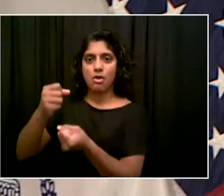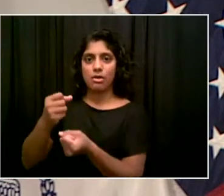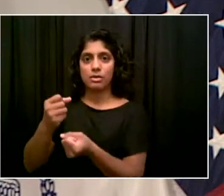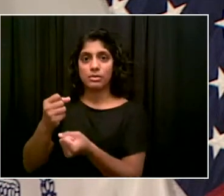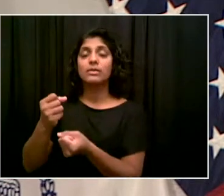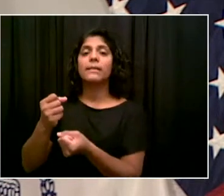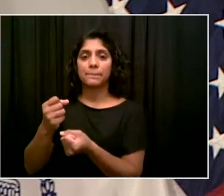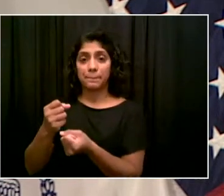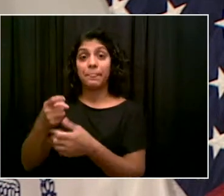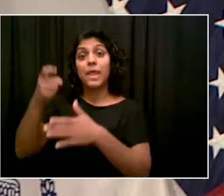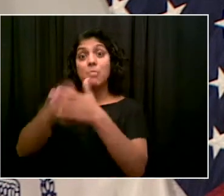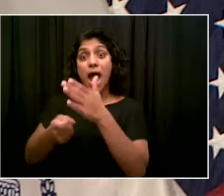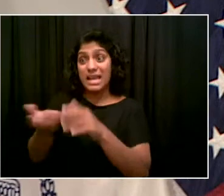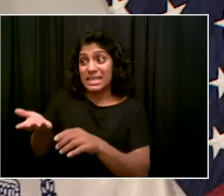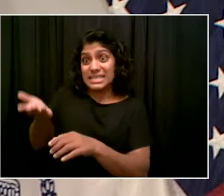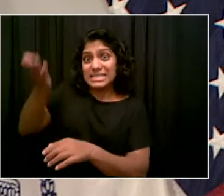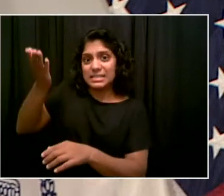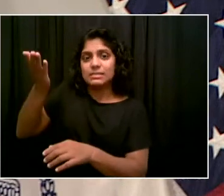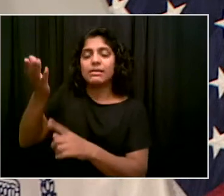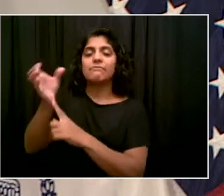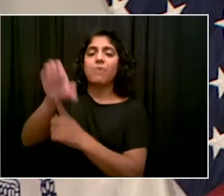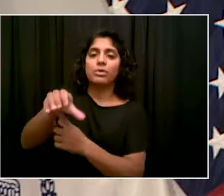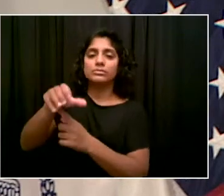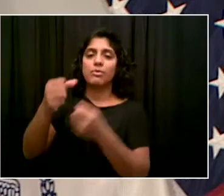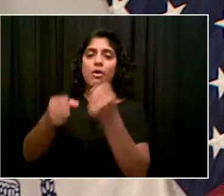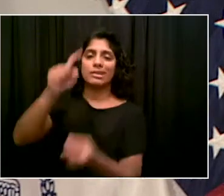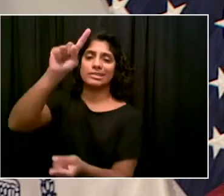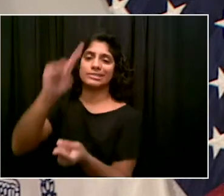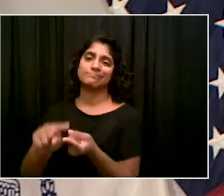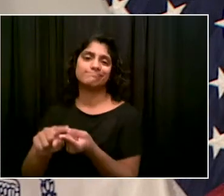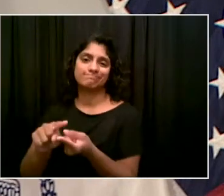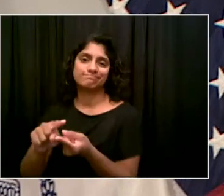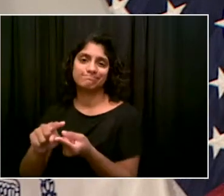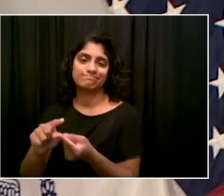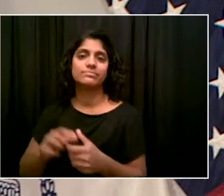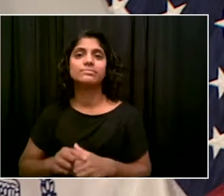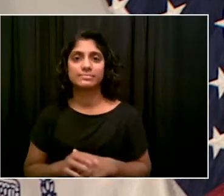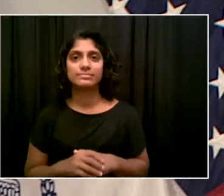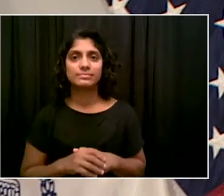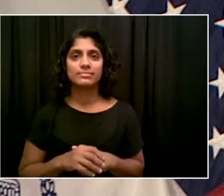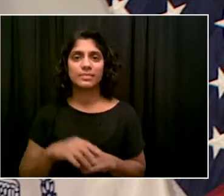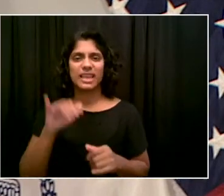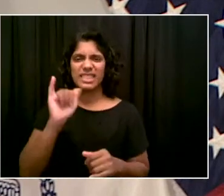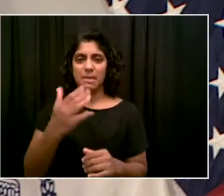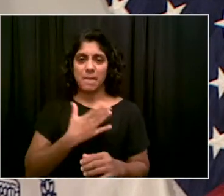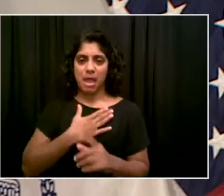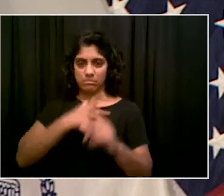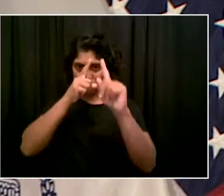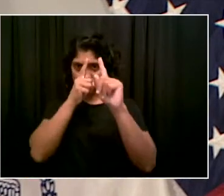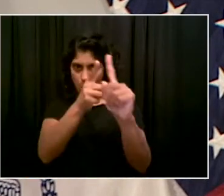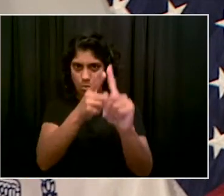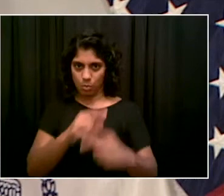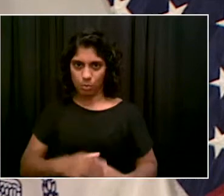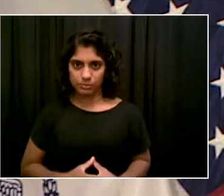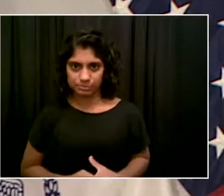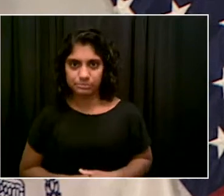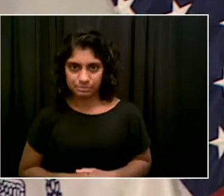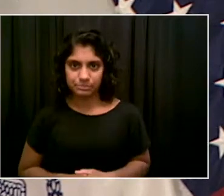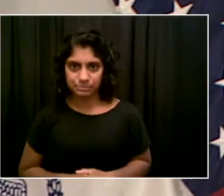MOVE THIS, IT IS OVERDUE. I AM NOW GOING TO OFFER A VISION HOW WE GEHIT TS ON TRACK AND GET IT